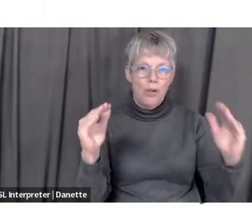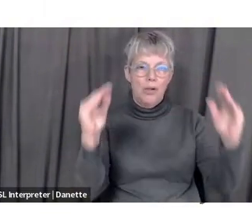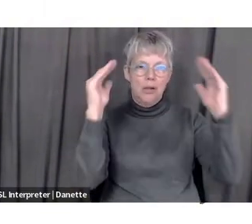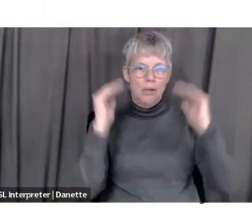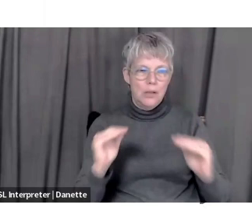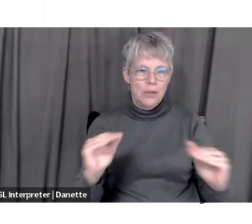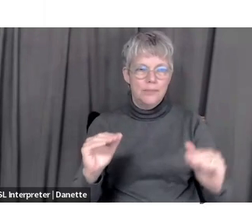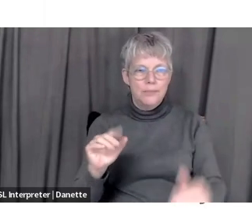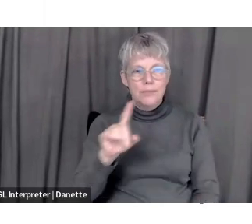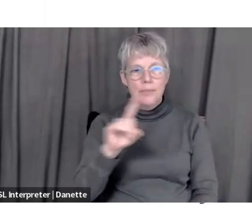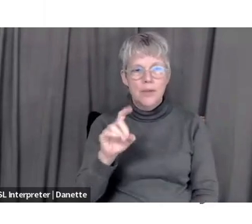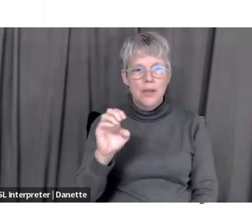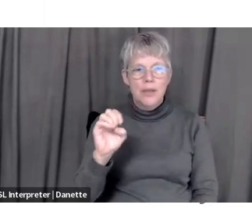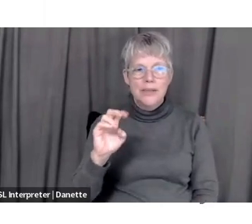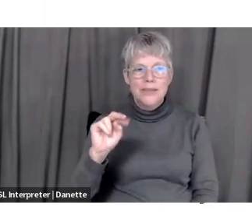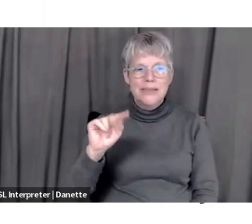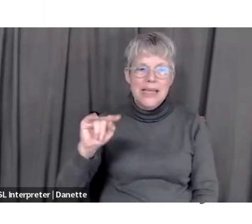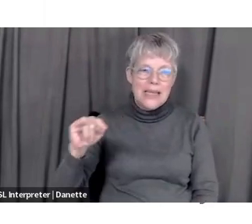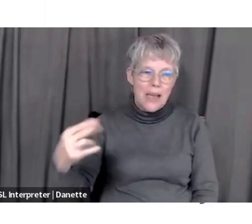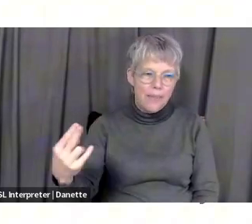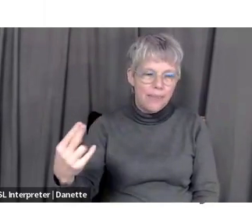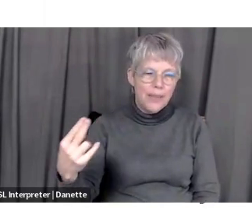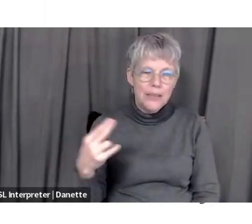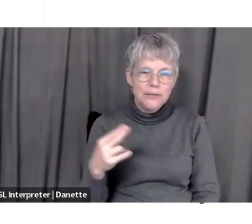Next, as you see here is Zenith. Zenith is an alias.